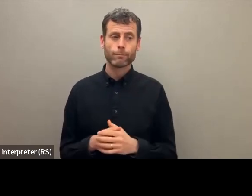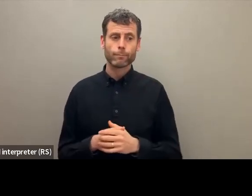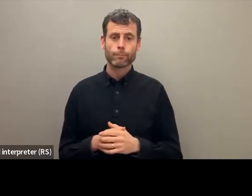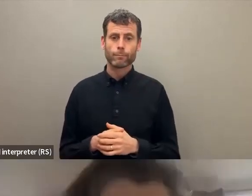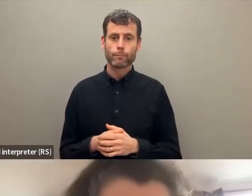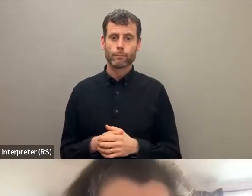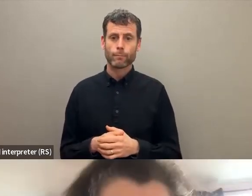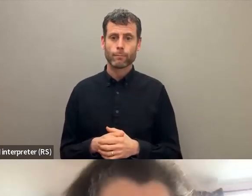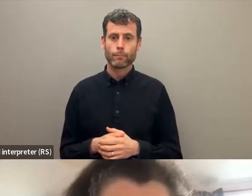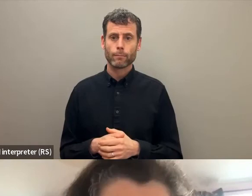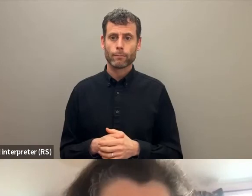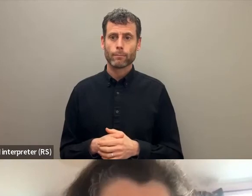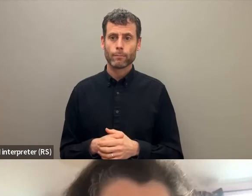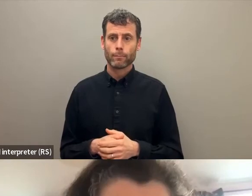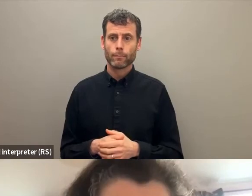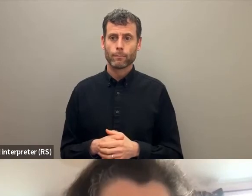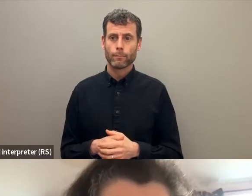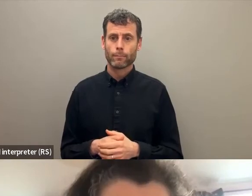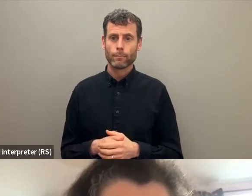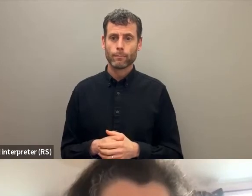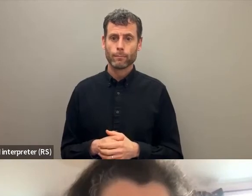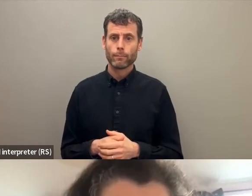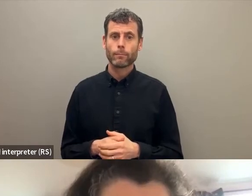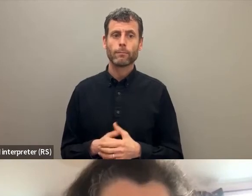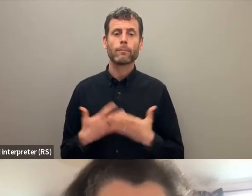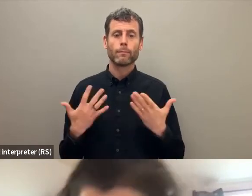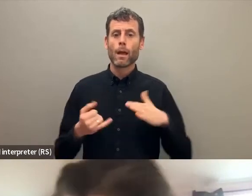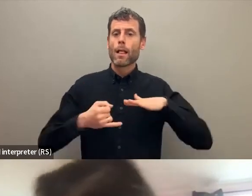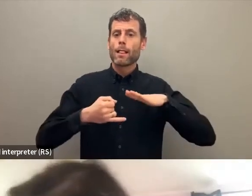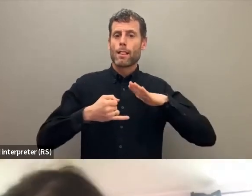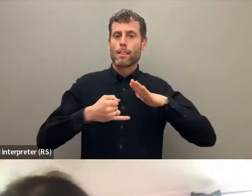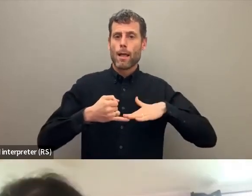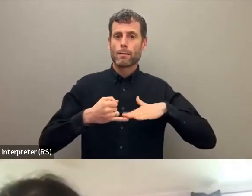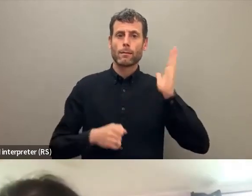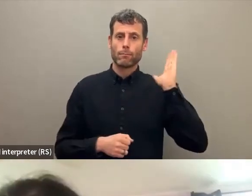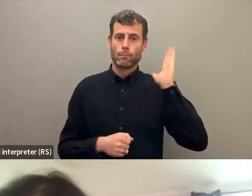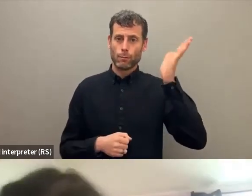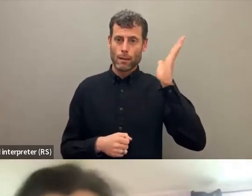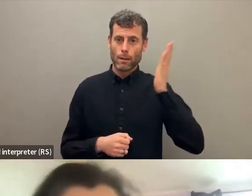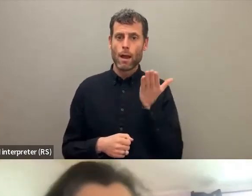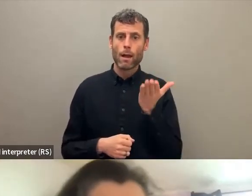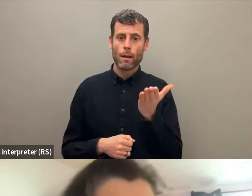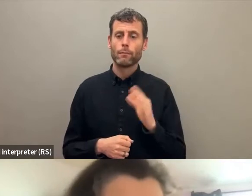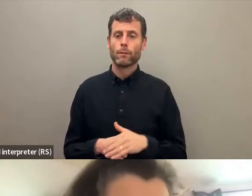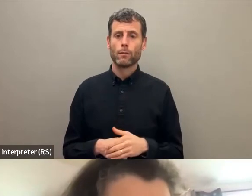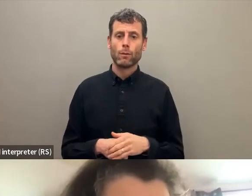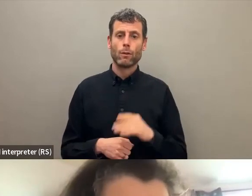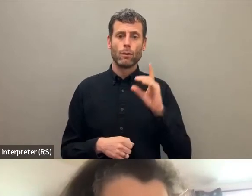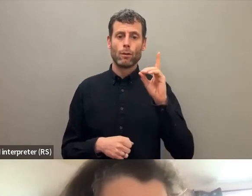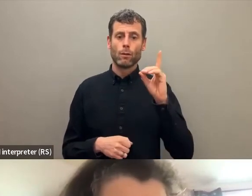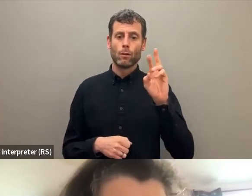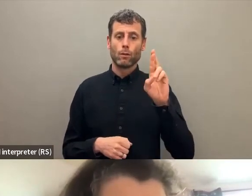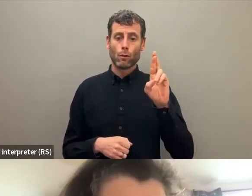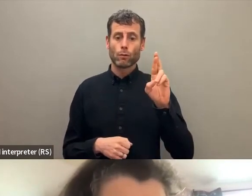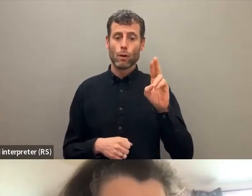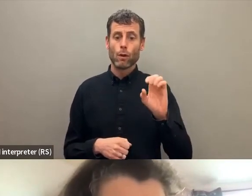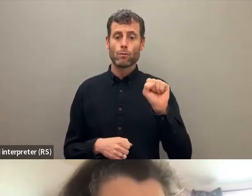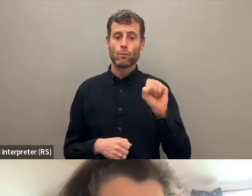Jennifer Madans: Whether population based or administrative whether done by a national statistical office or another government agency or an NGO or no PD.